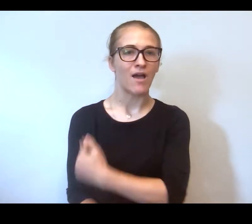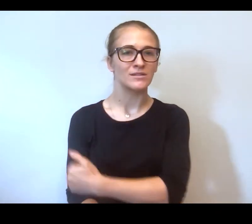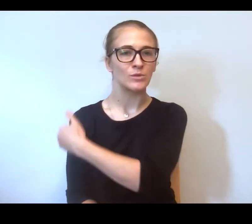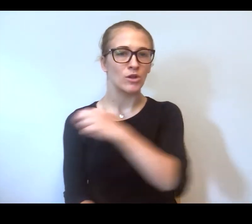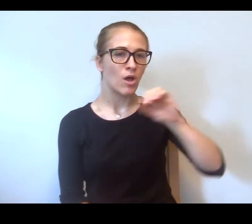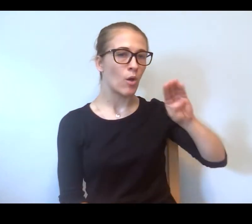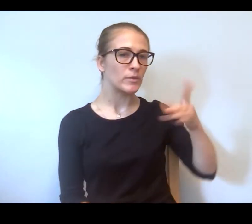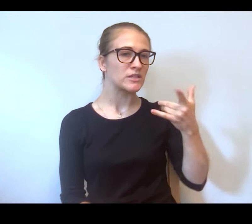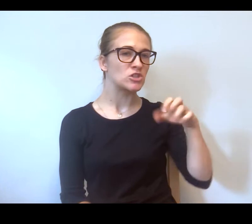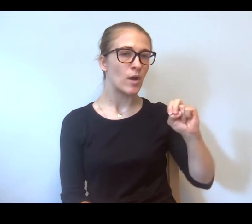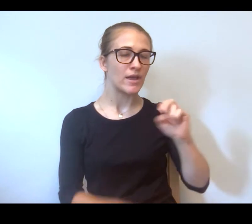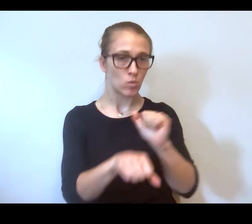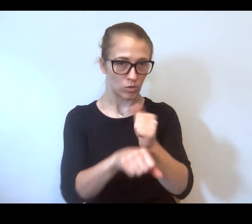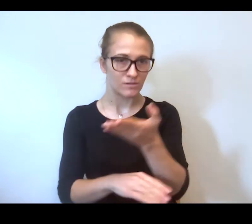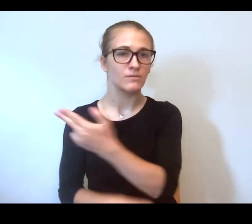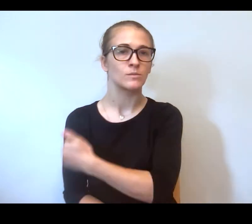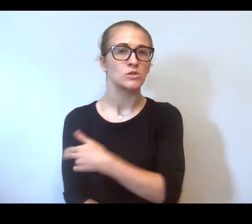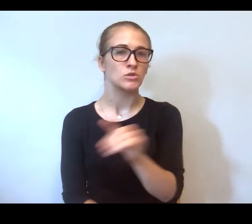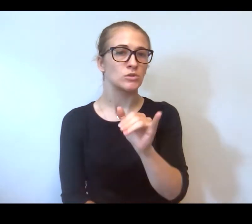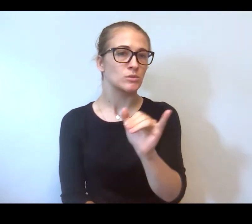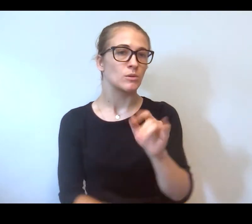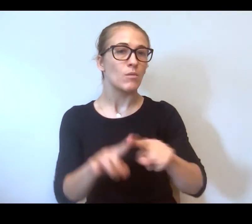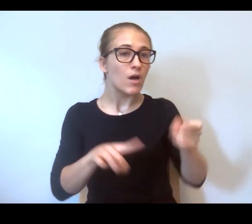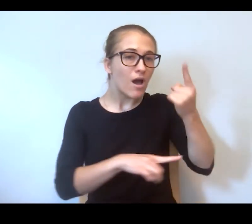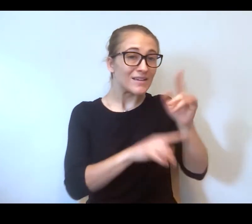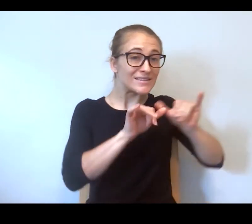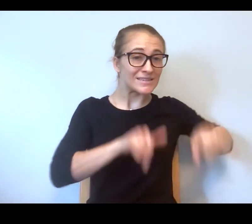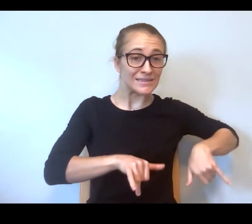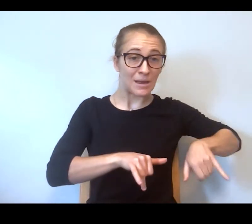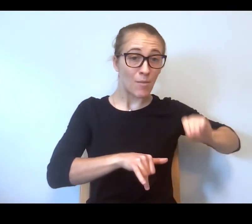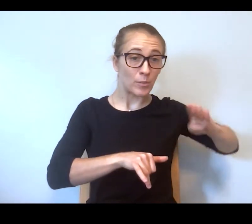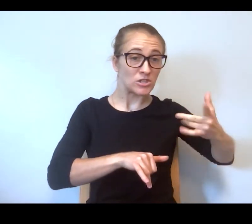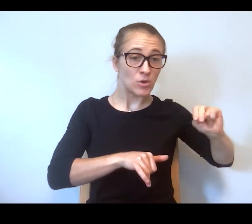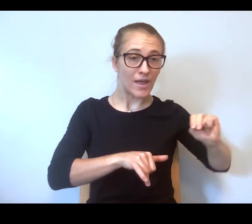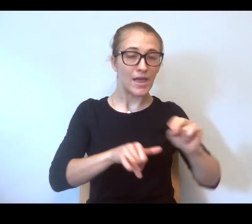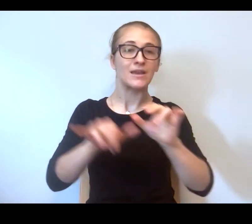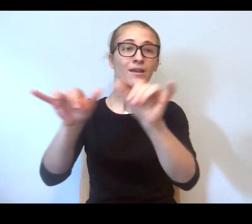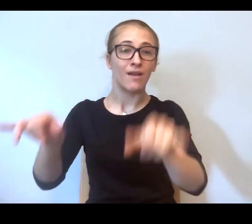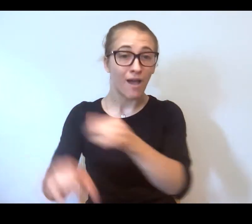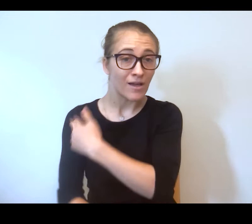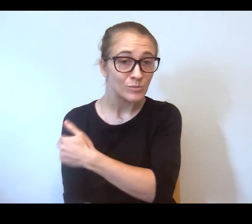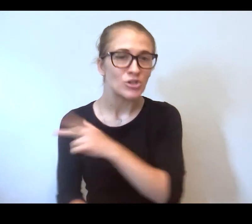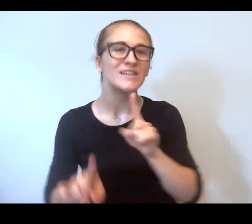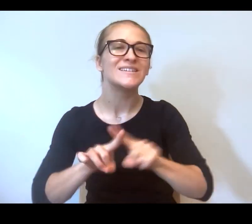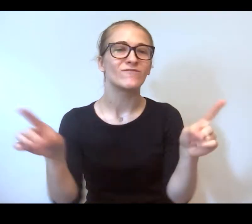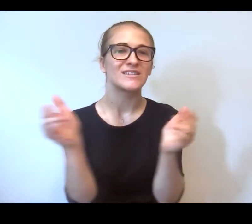worked for the same hospital but because the systems were separate, her communication with them ultimately led to